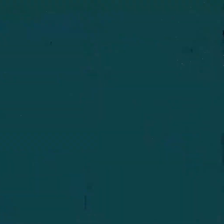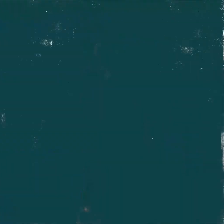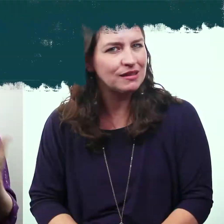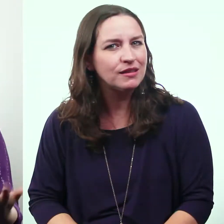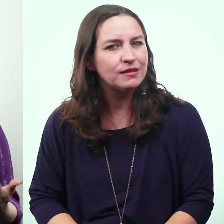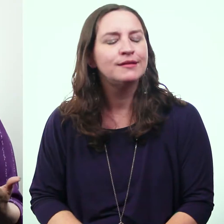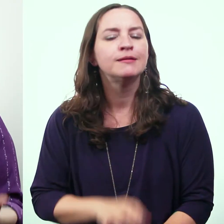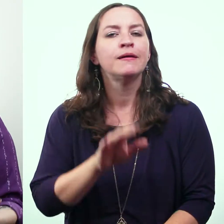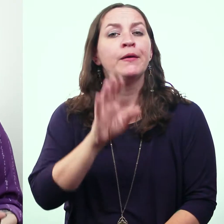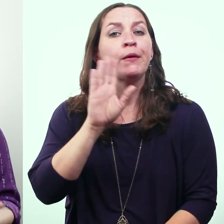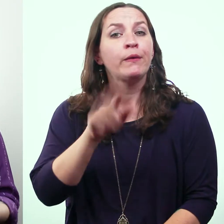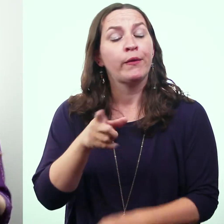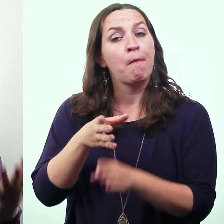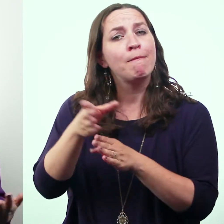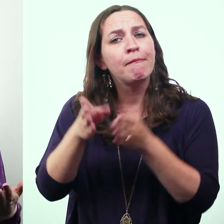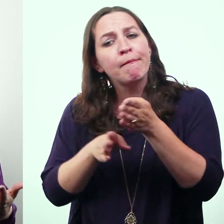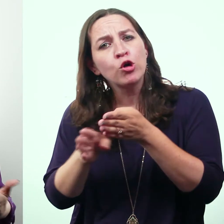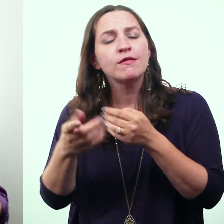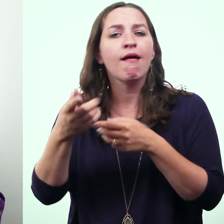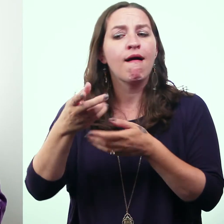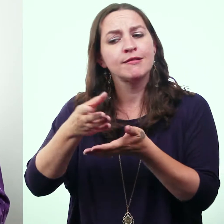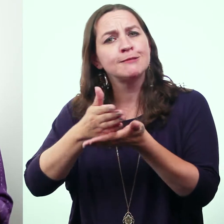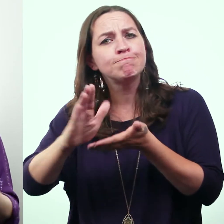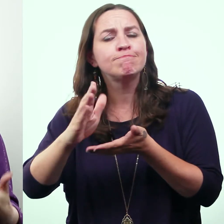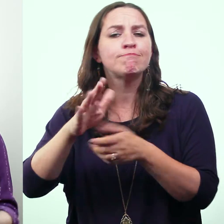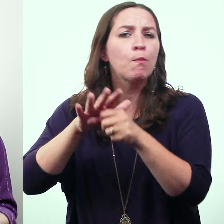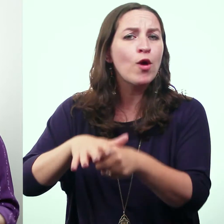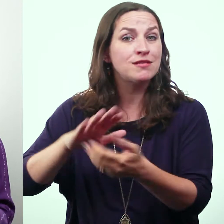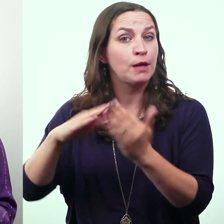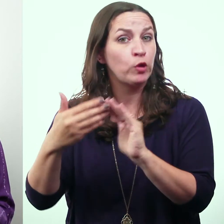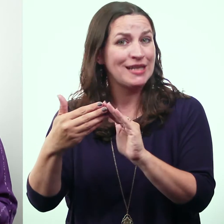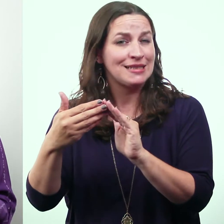Now, of course, when we talk about any kind of marginalized community or oppressed identities,